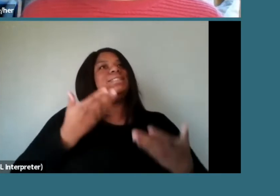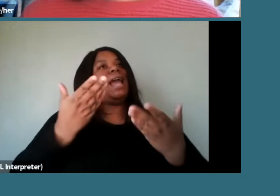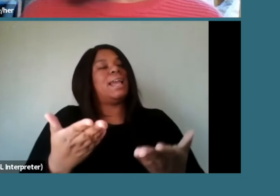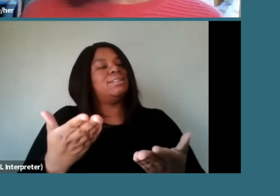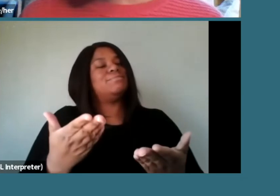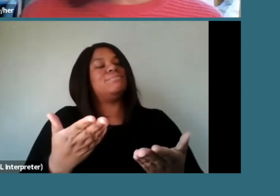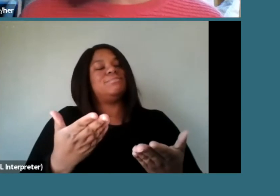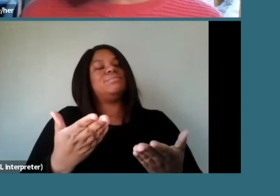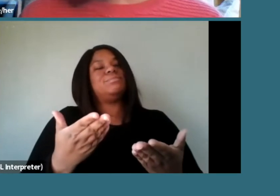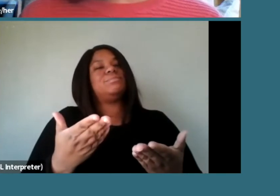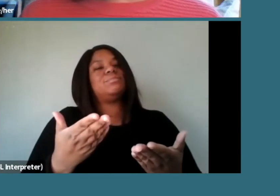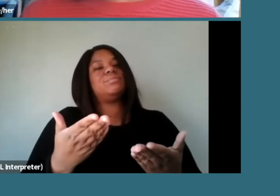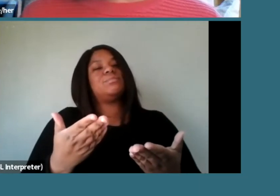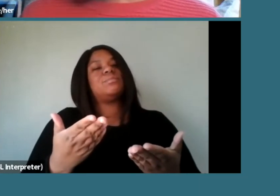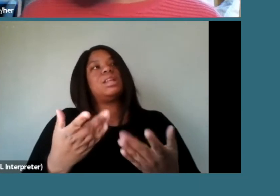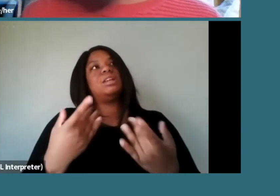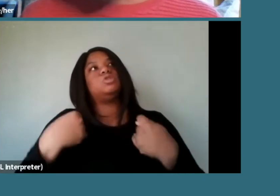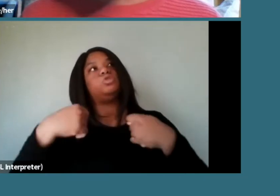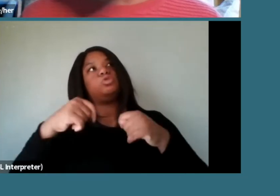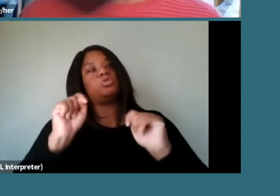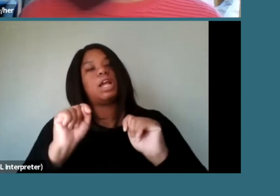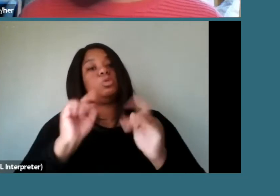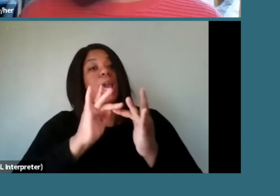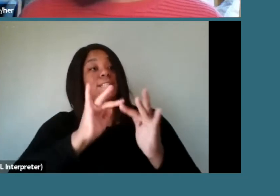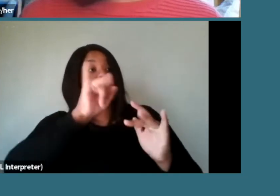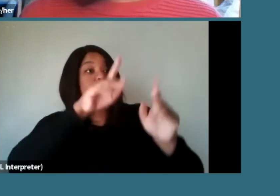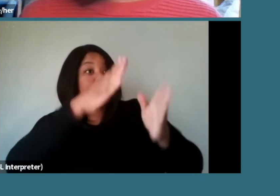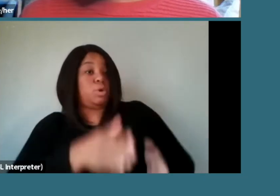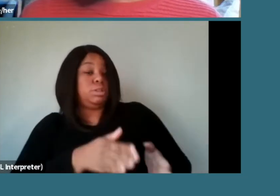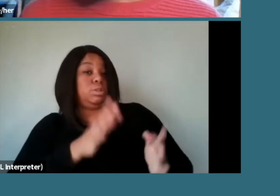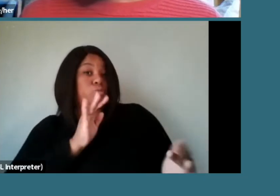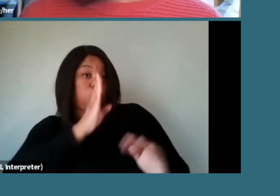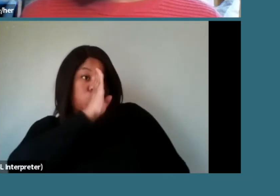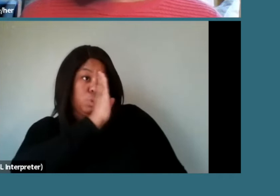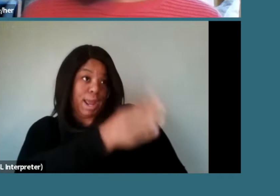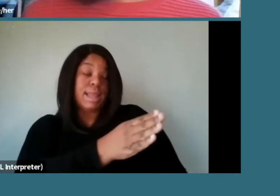I would start out with trying to contact them directly and